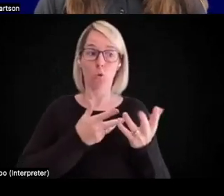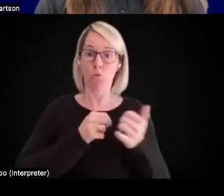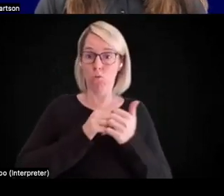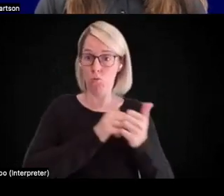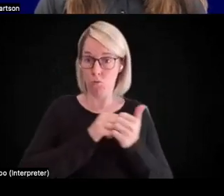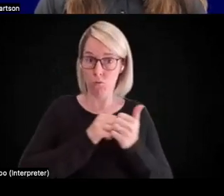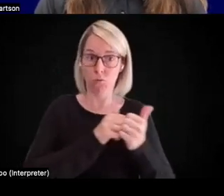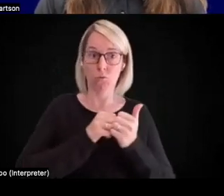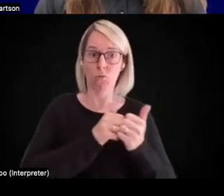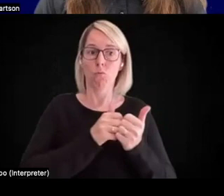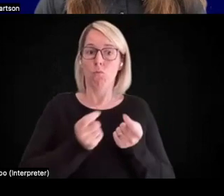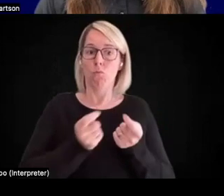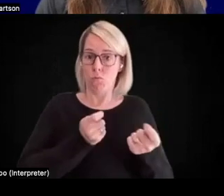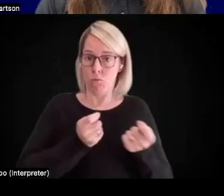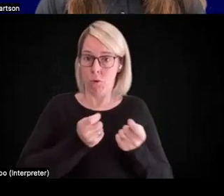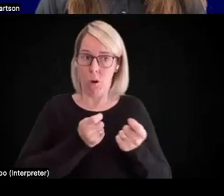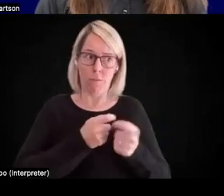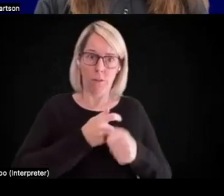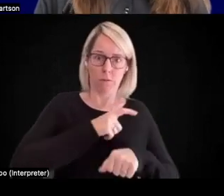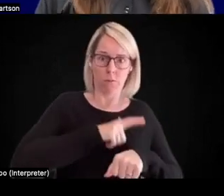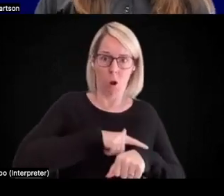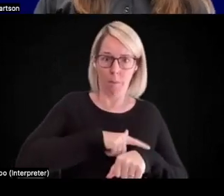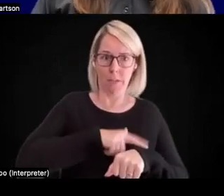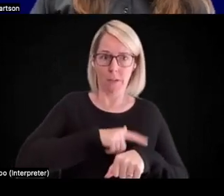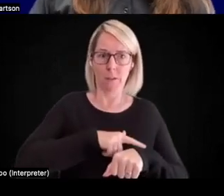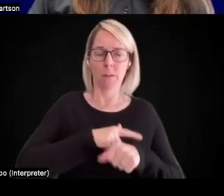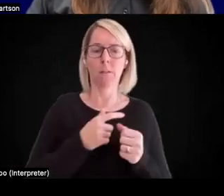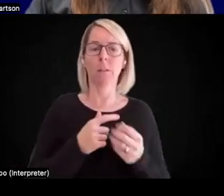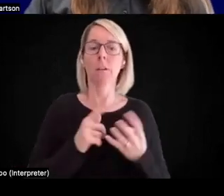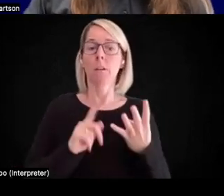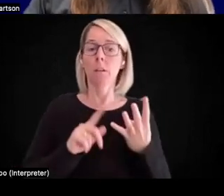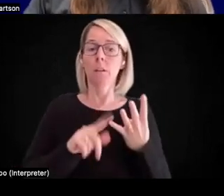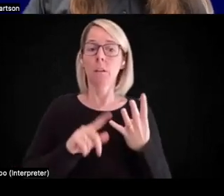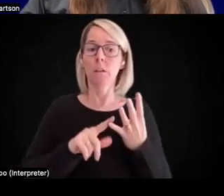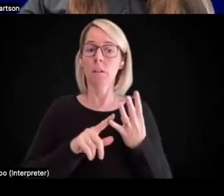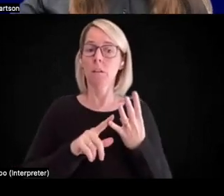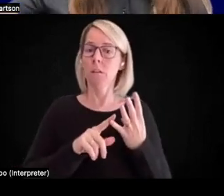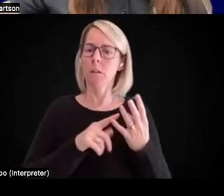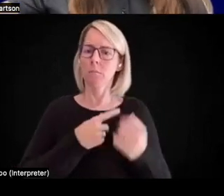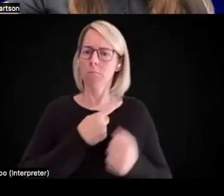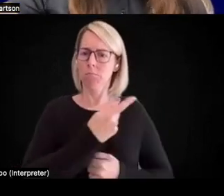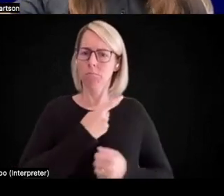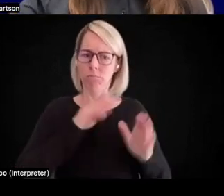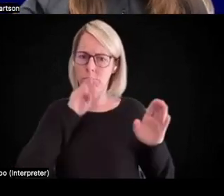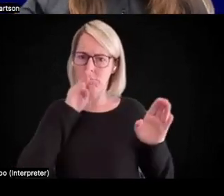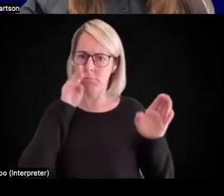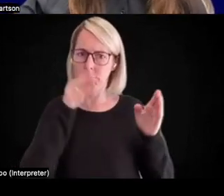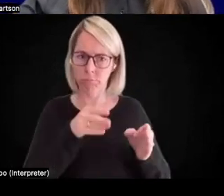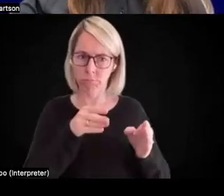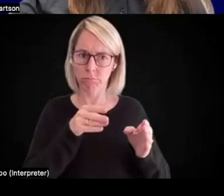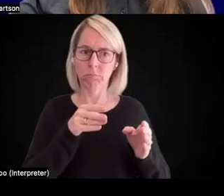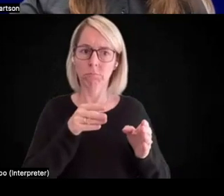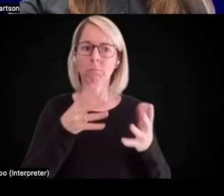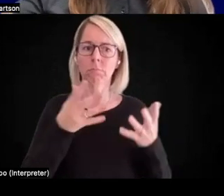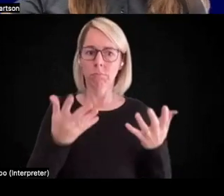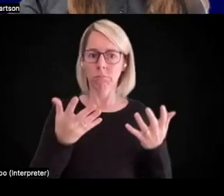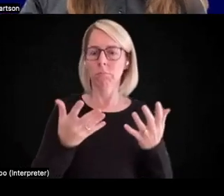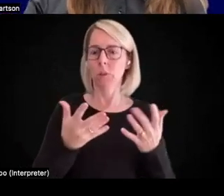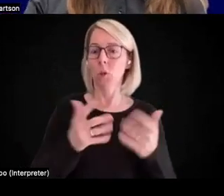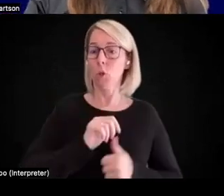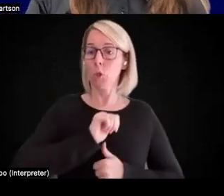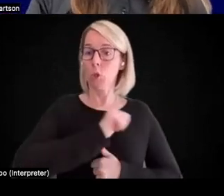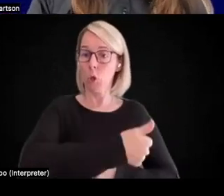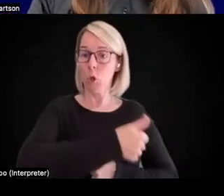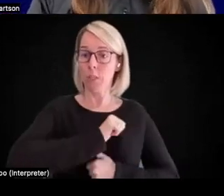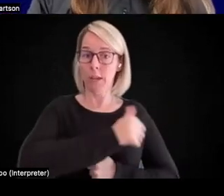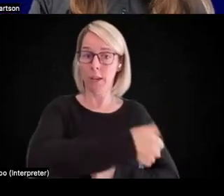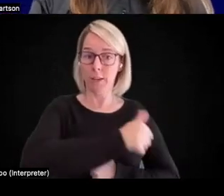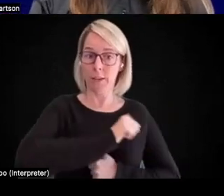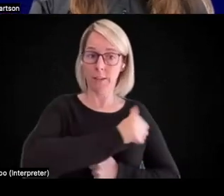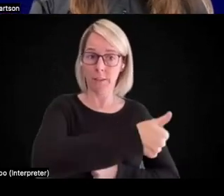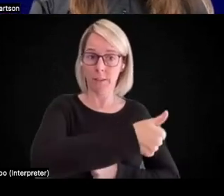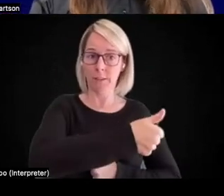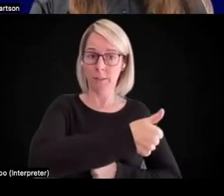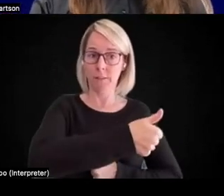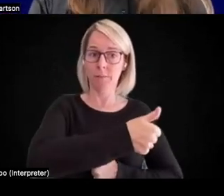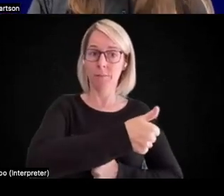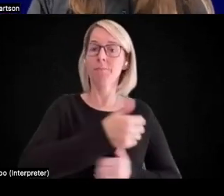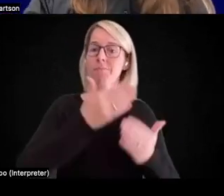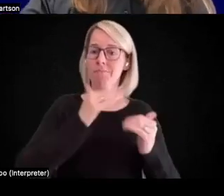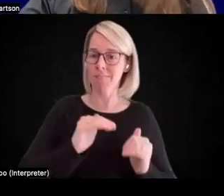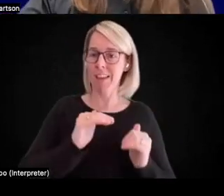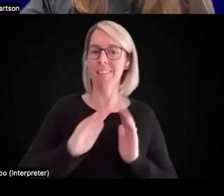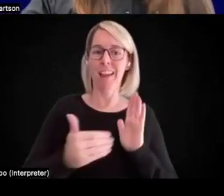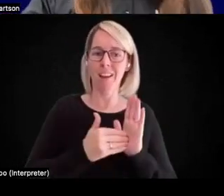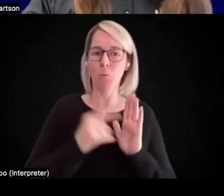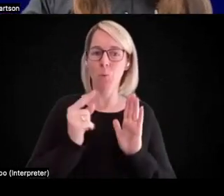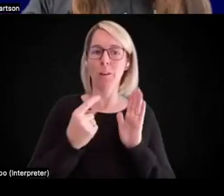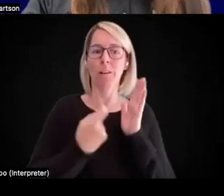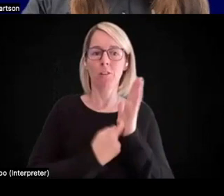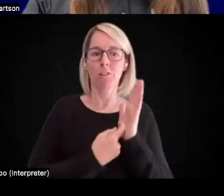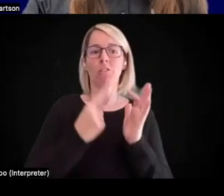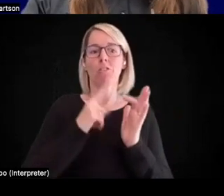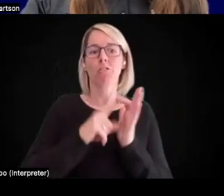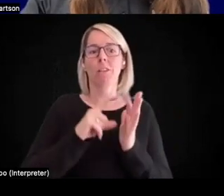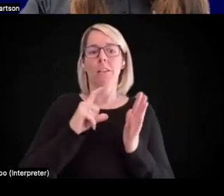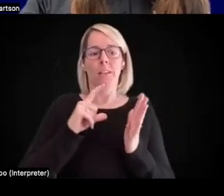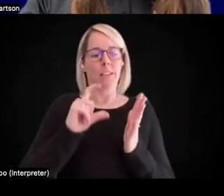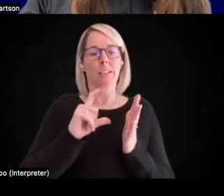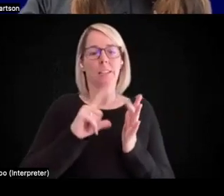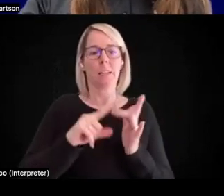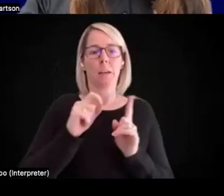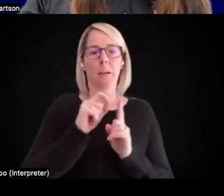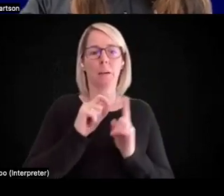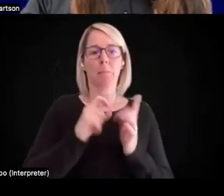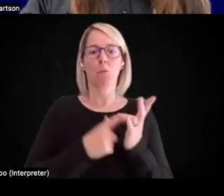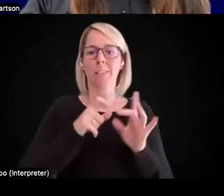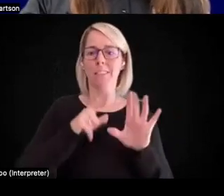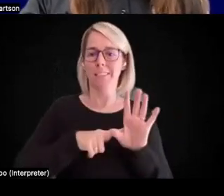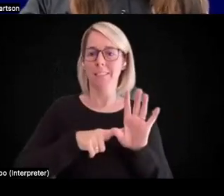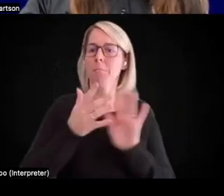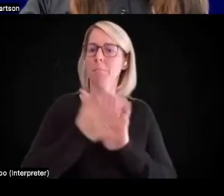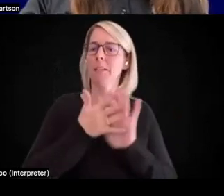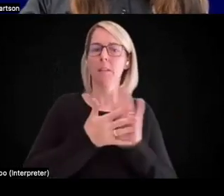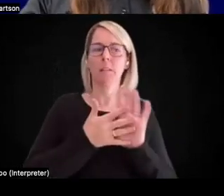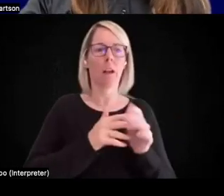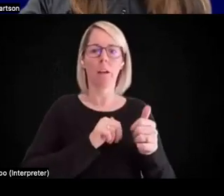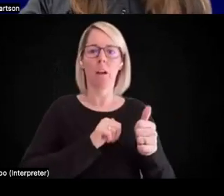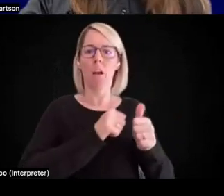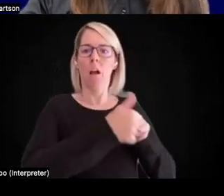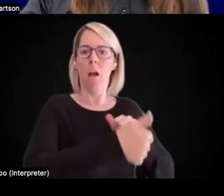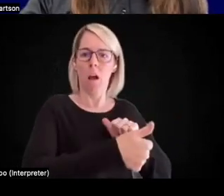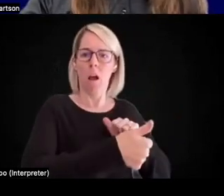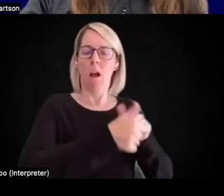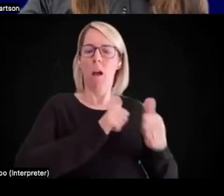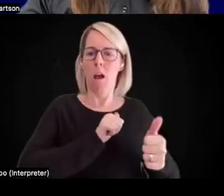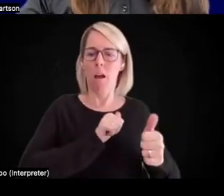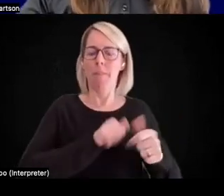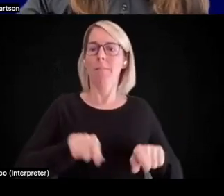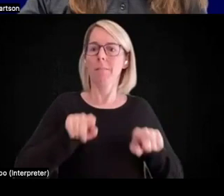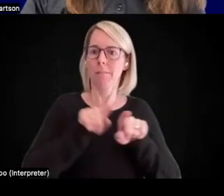joint attention, turn taking, and all these things lead to reciprocity or reciprocal interactions.